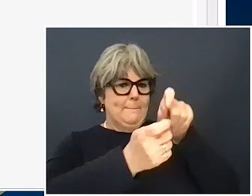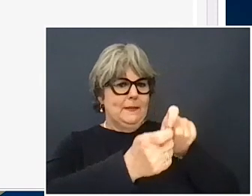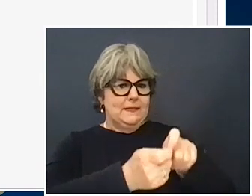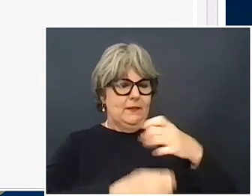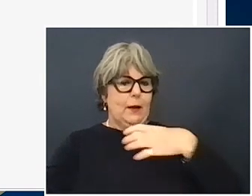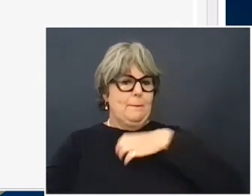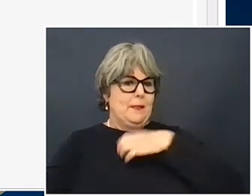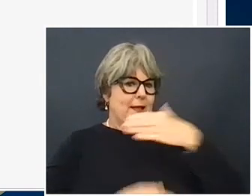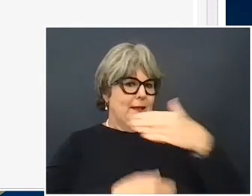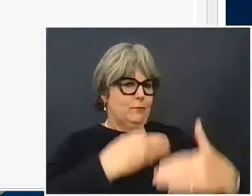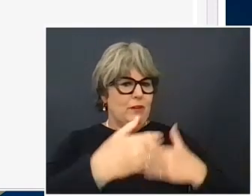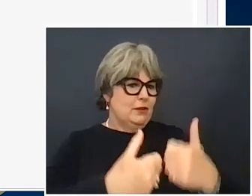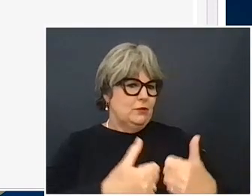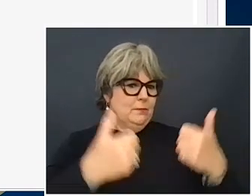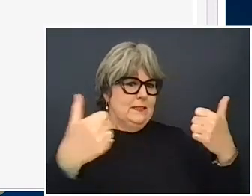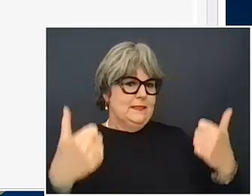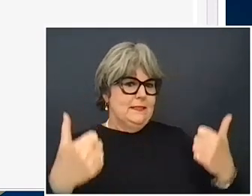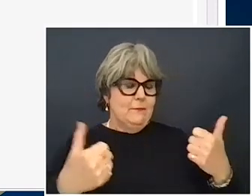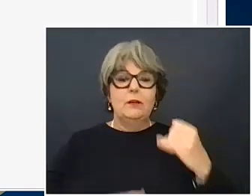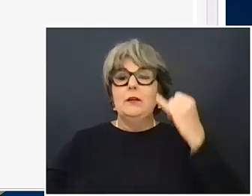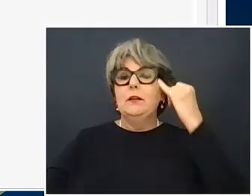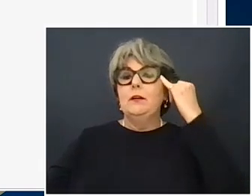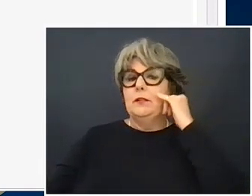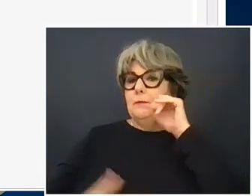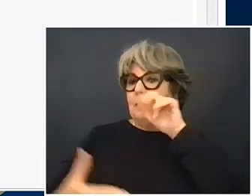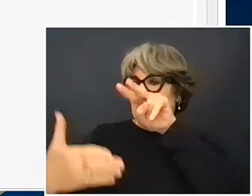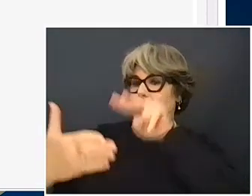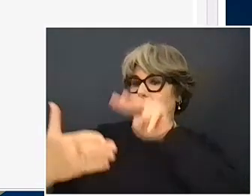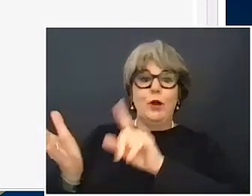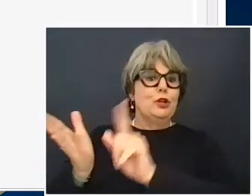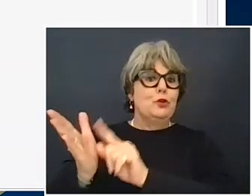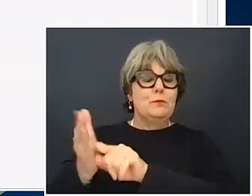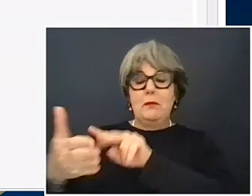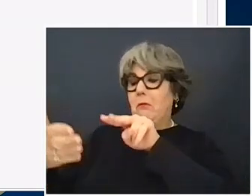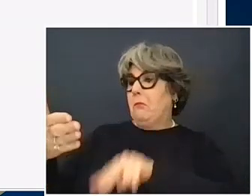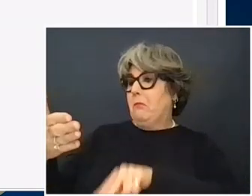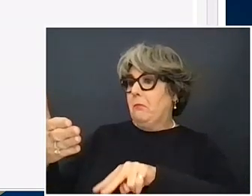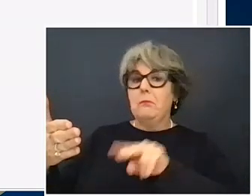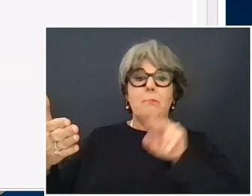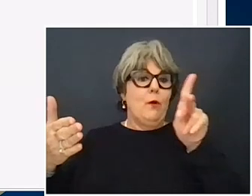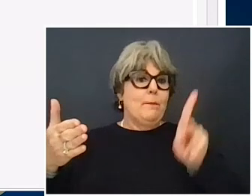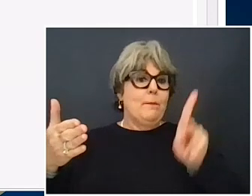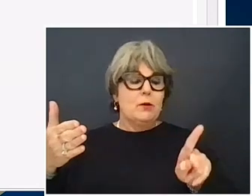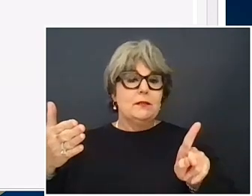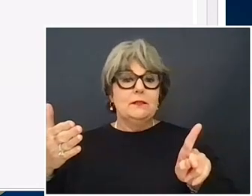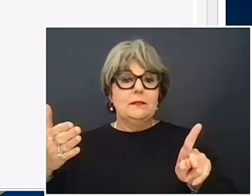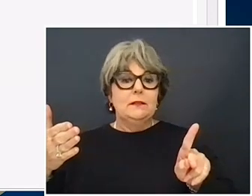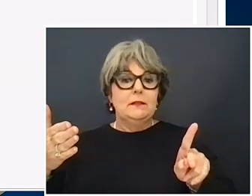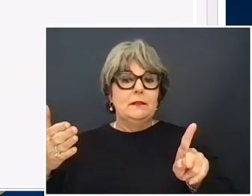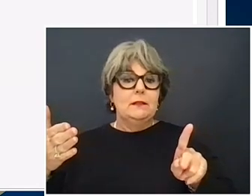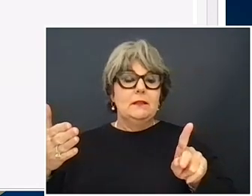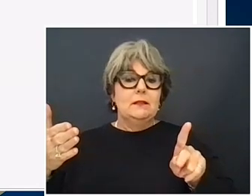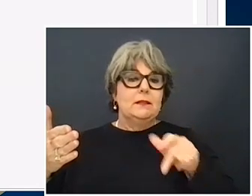If I read something in the newspaper or somebody, you know, get a note in a bottle, that suggests that there's a